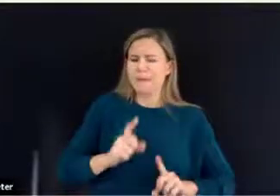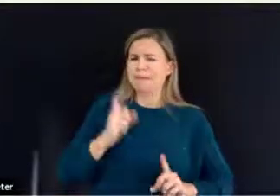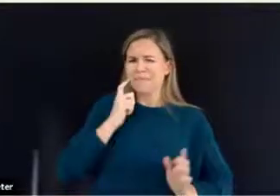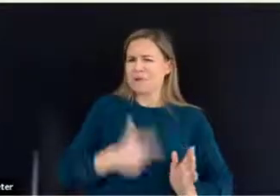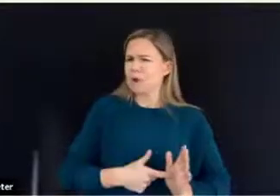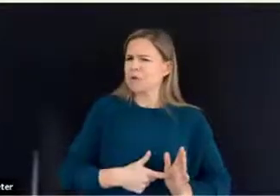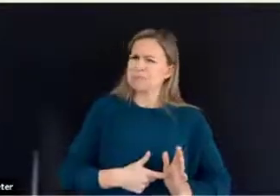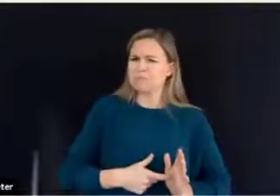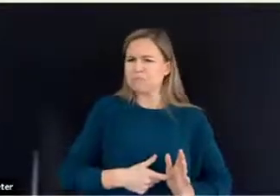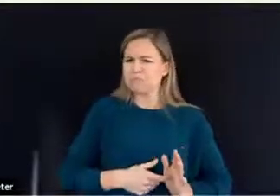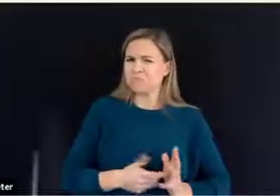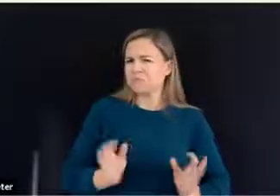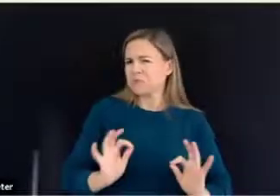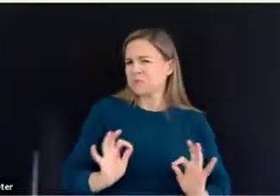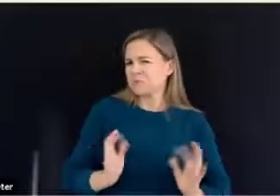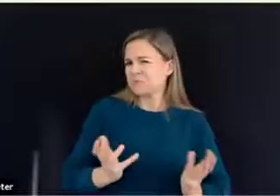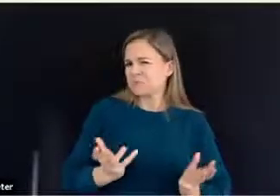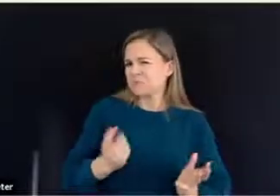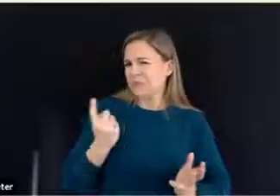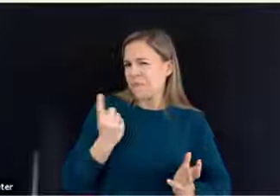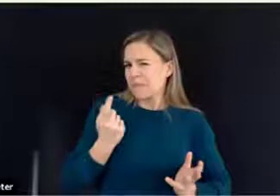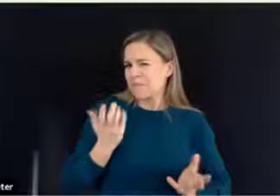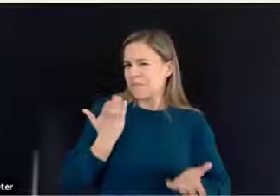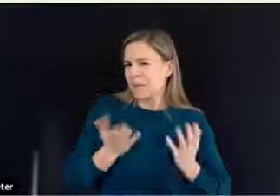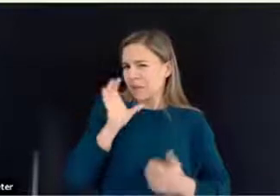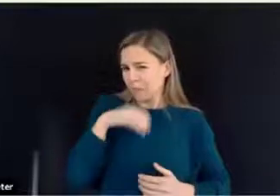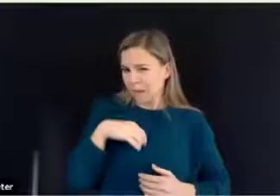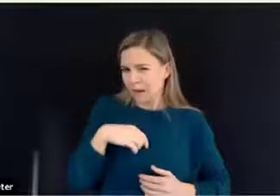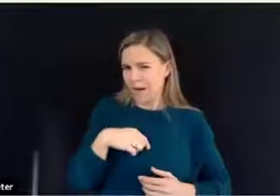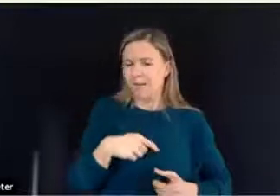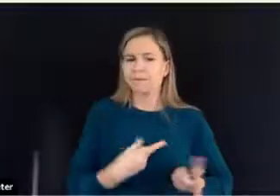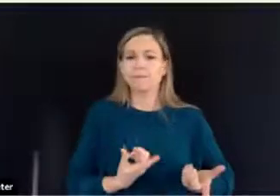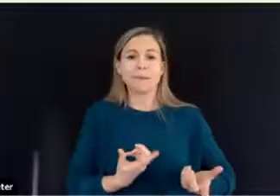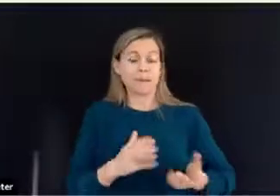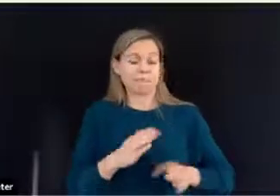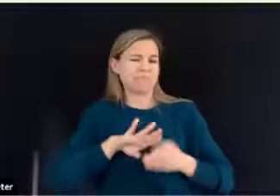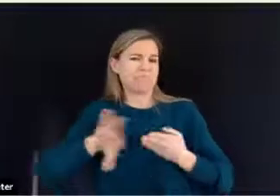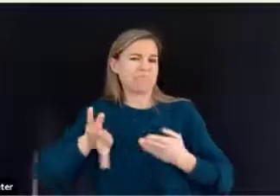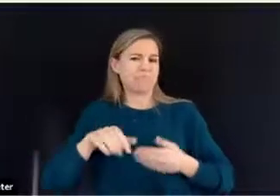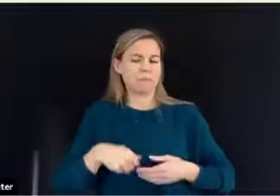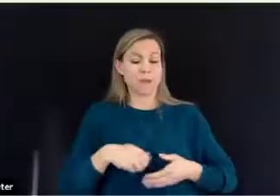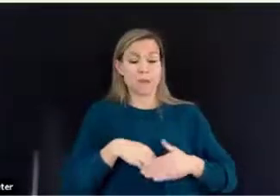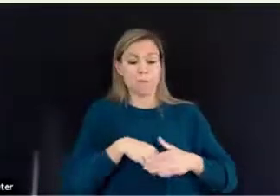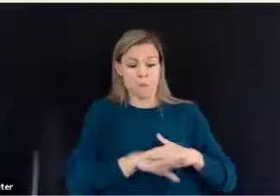Within a few months, three to be exact, we knew that there was some pretty severe vision issues going on.